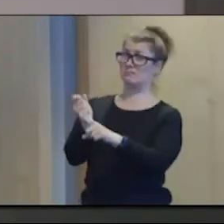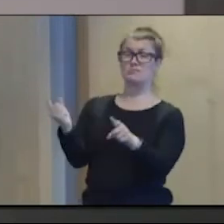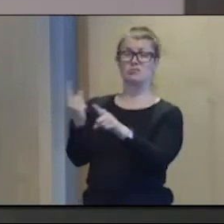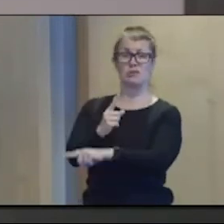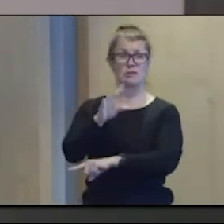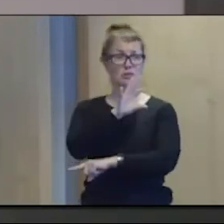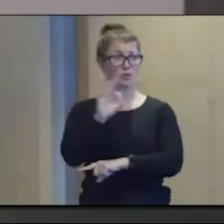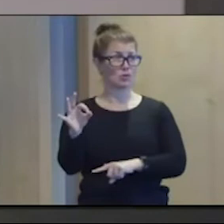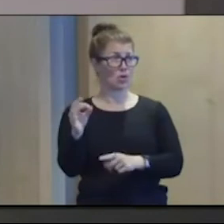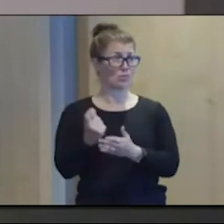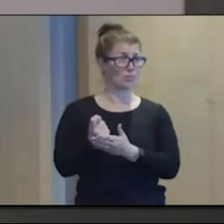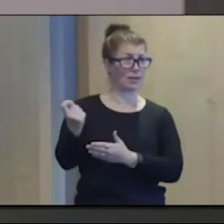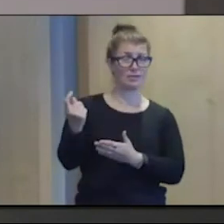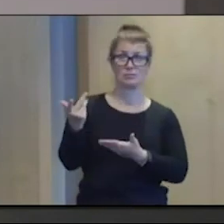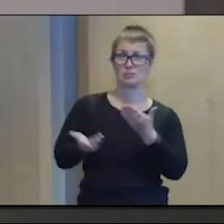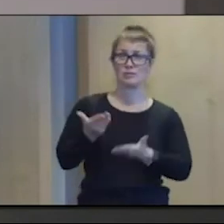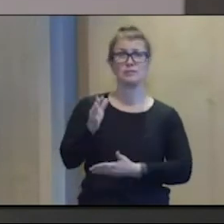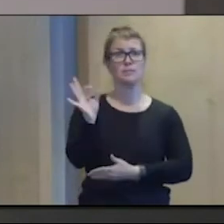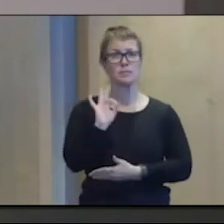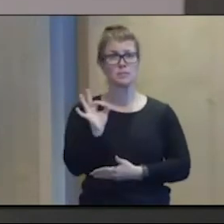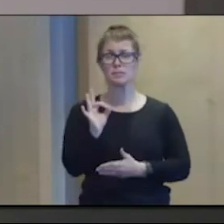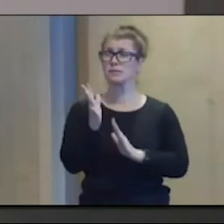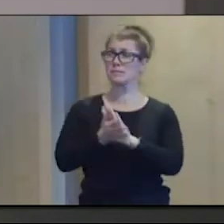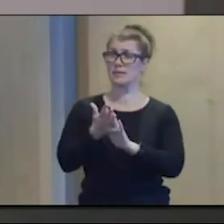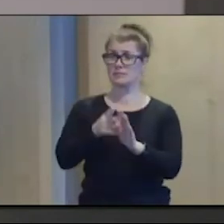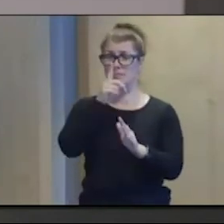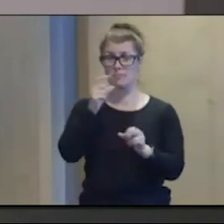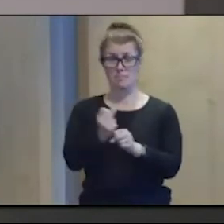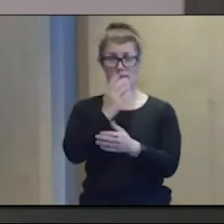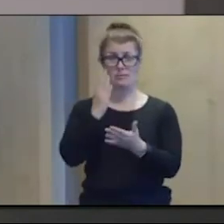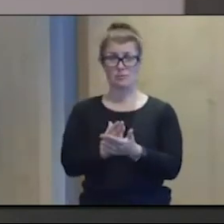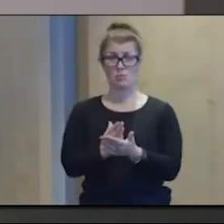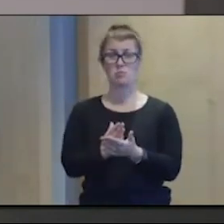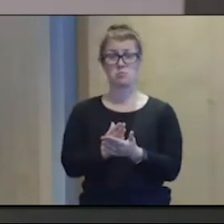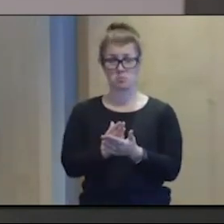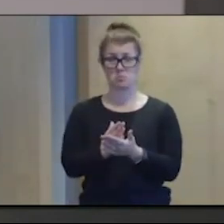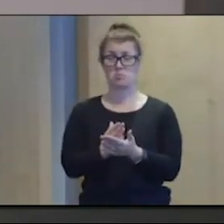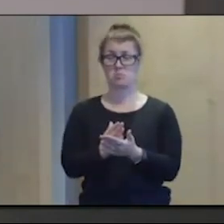payment for that service, it was just people making sure that things worked on a tricky day